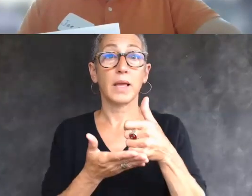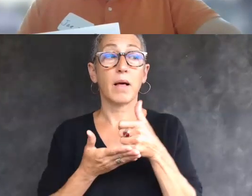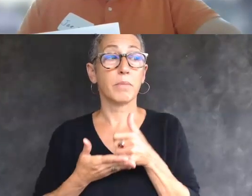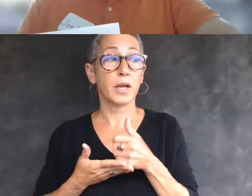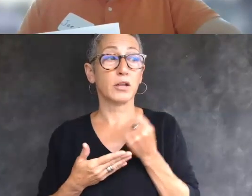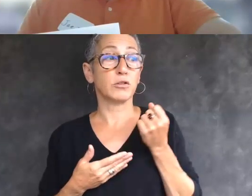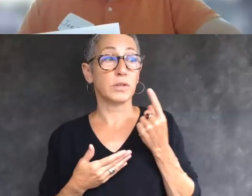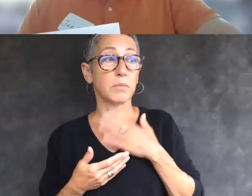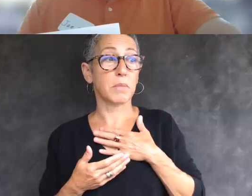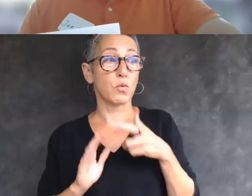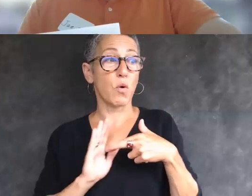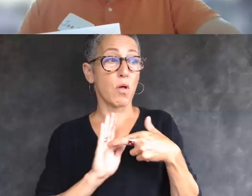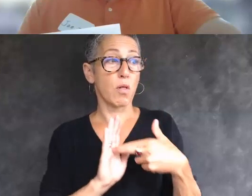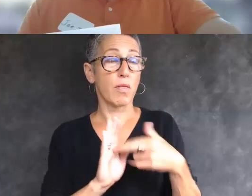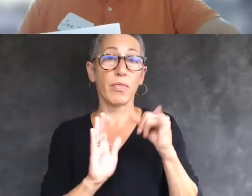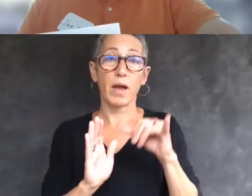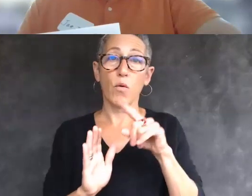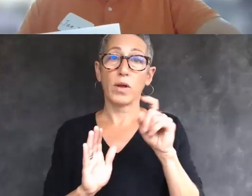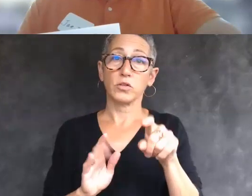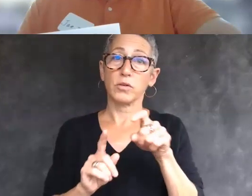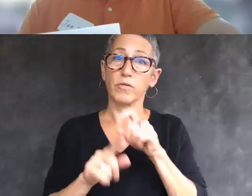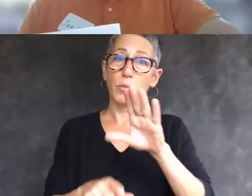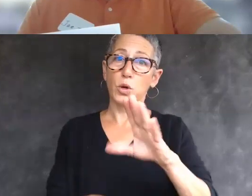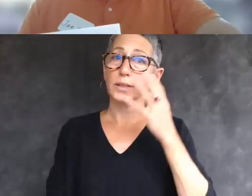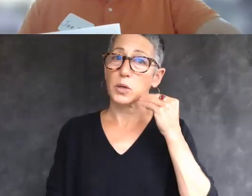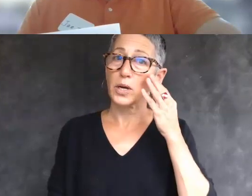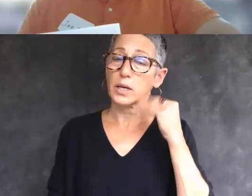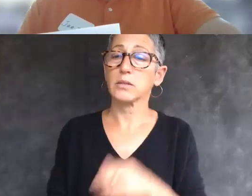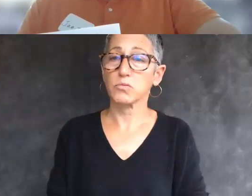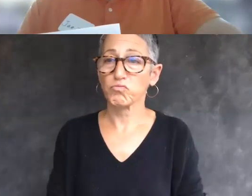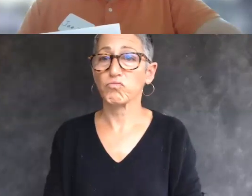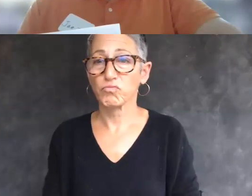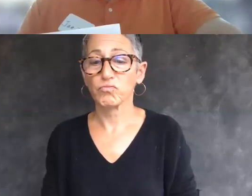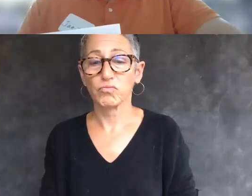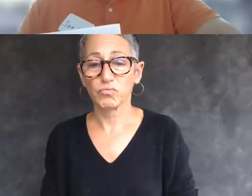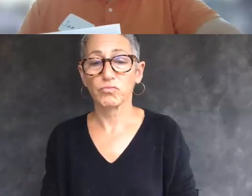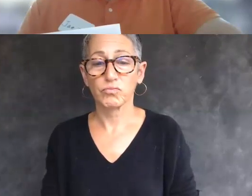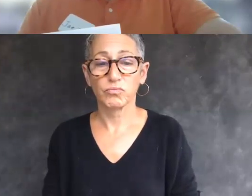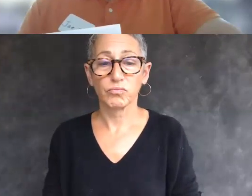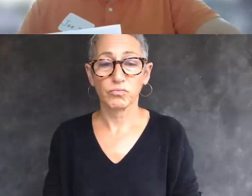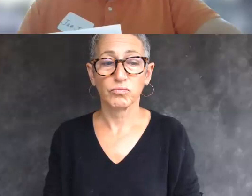I think anybody would have it's a reasonable request coming from anybody who is not that familiar.